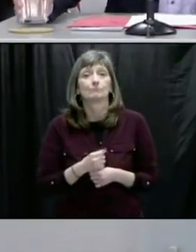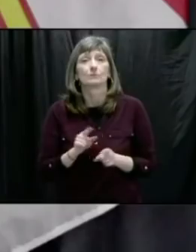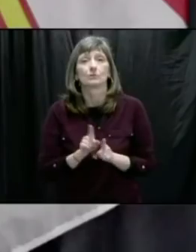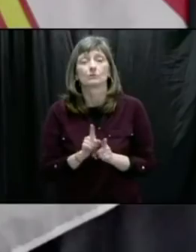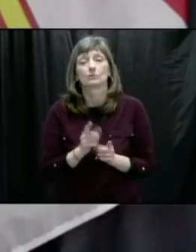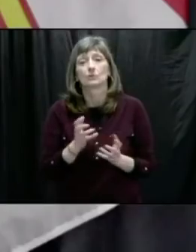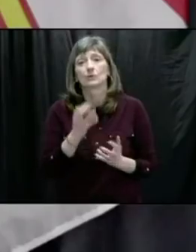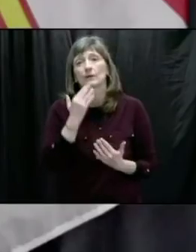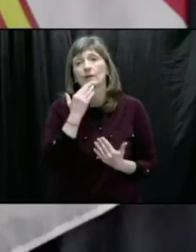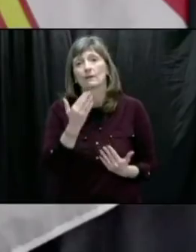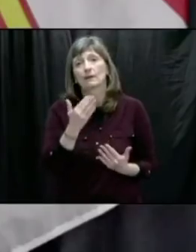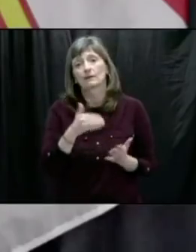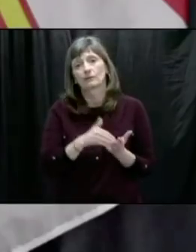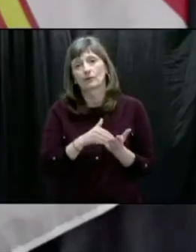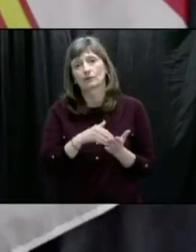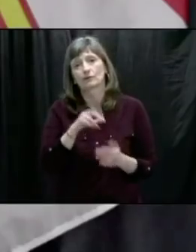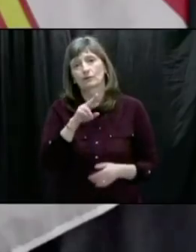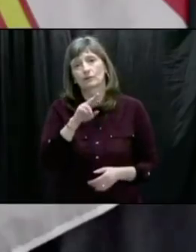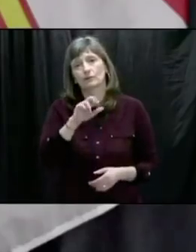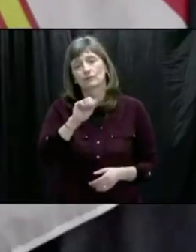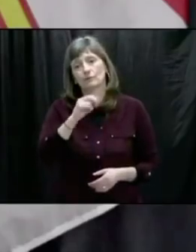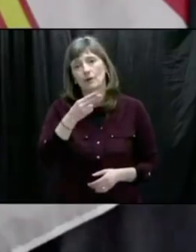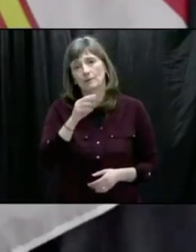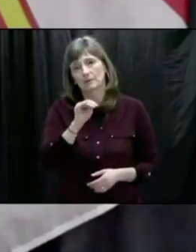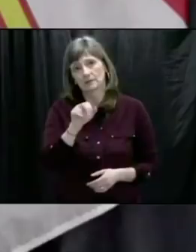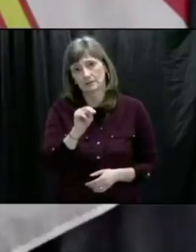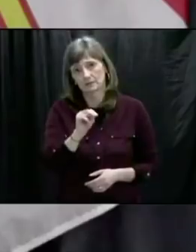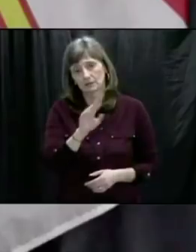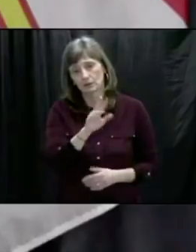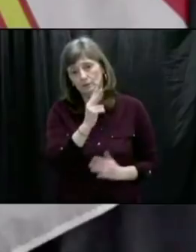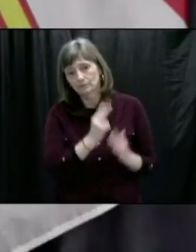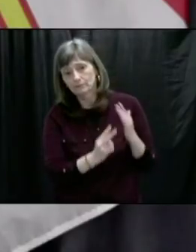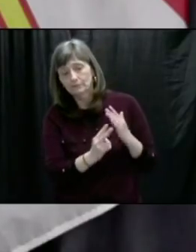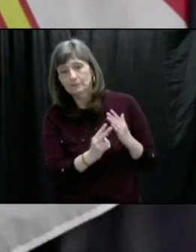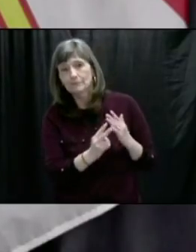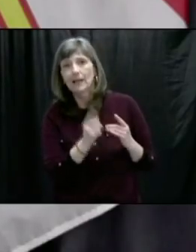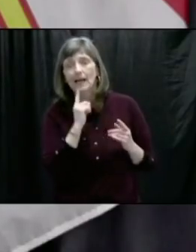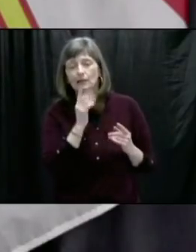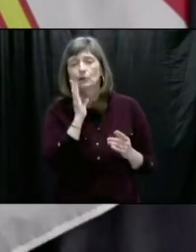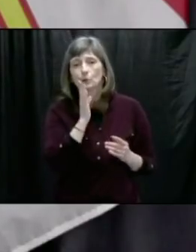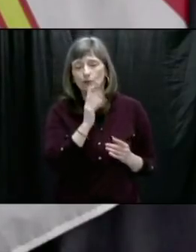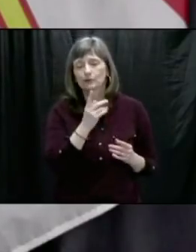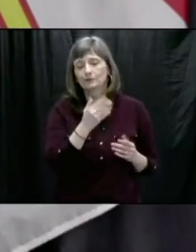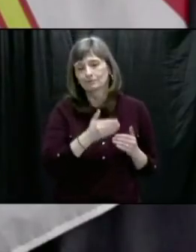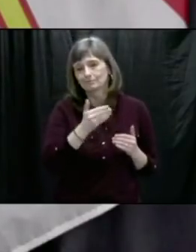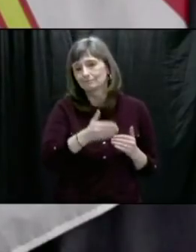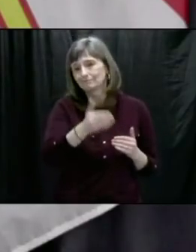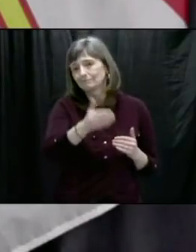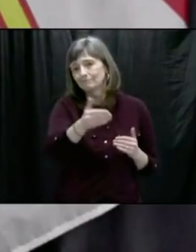IN CONCLUSION TONIGHT, I ALSO WANT TO THANK DR. RAMEN FOR HIS